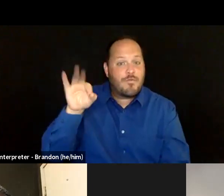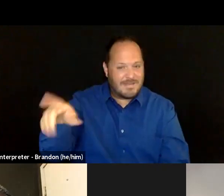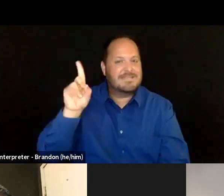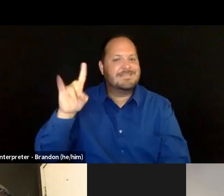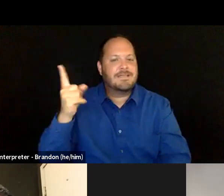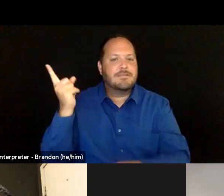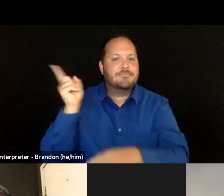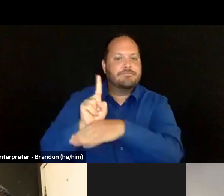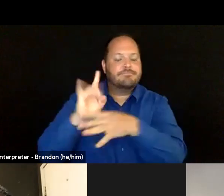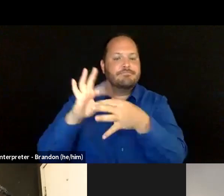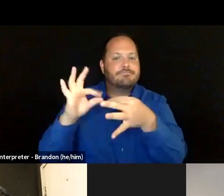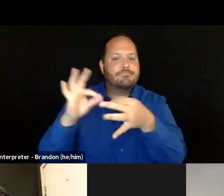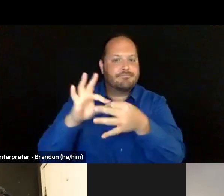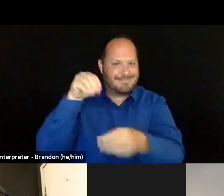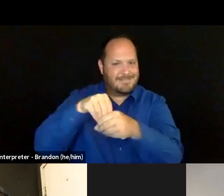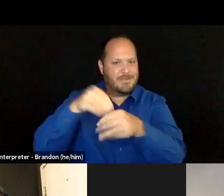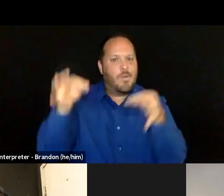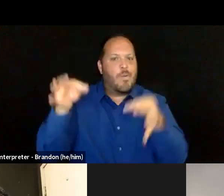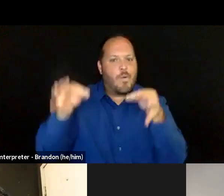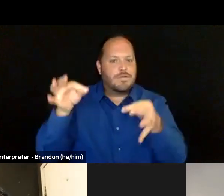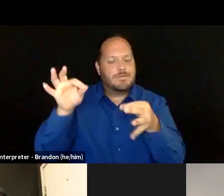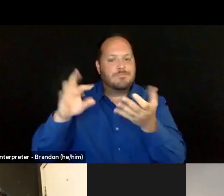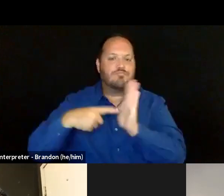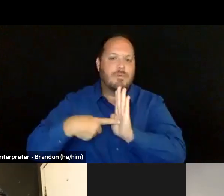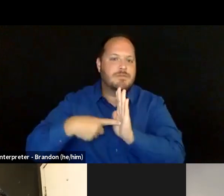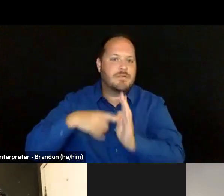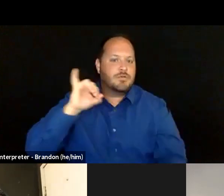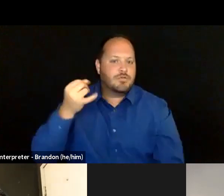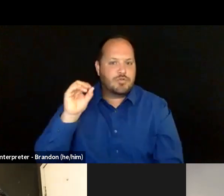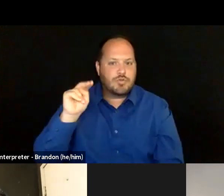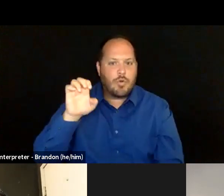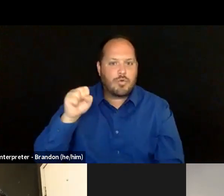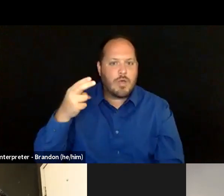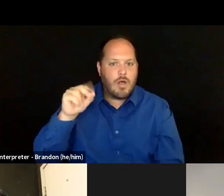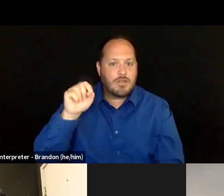Thanks, Kelly, my name is Tyler Warner I use he/them